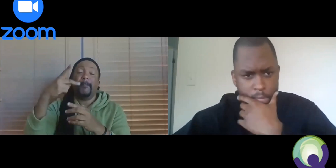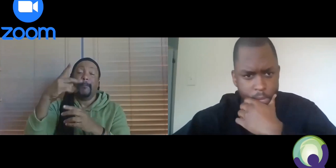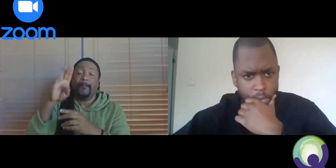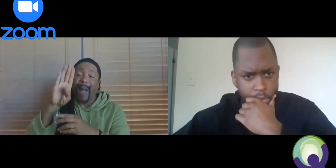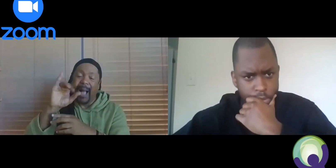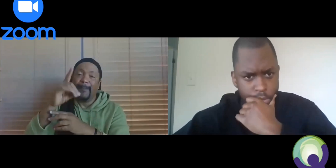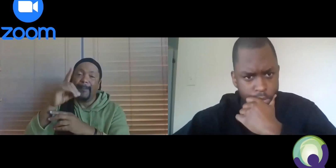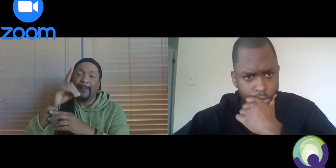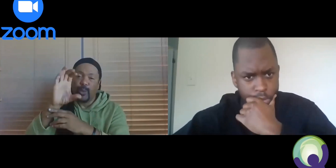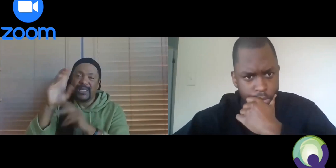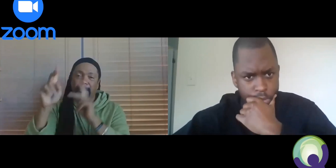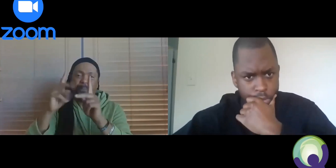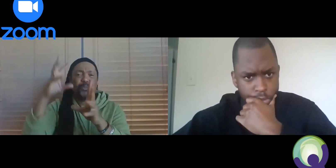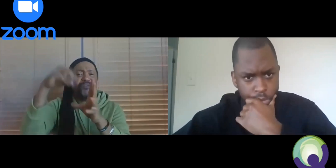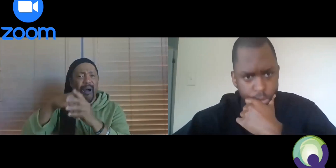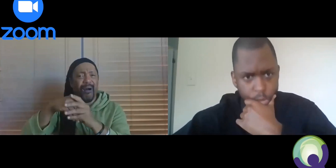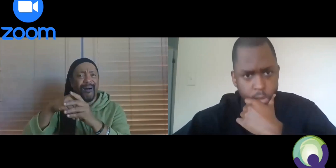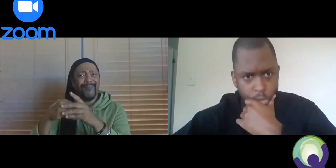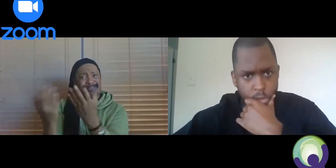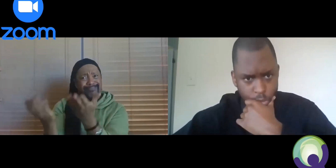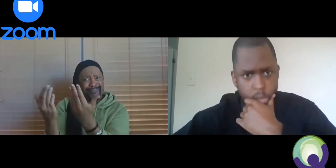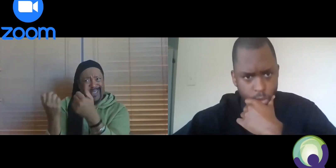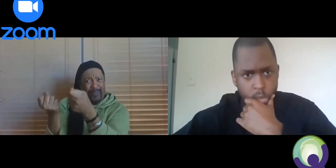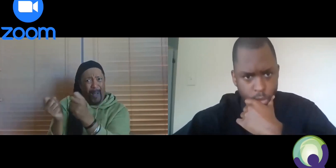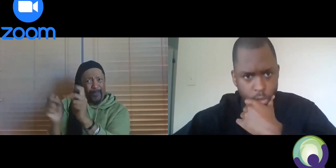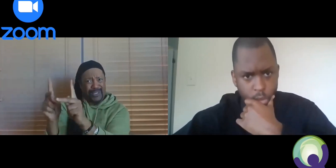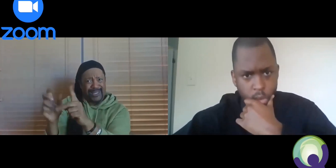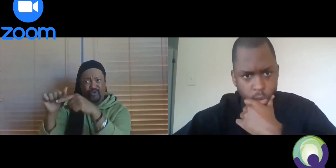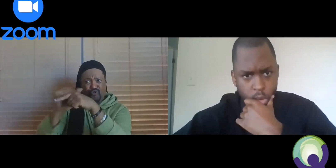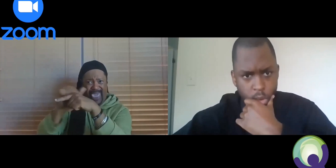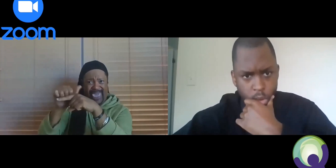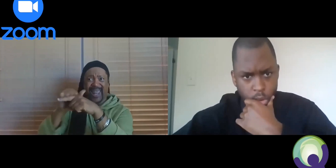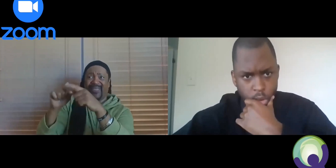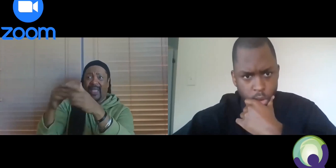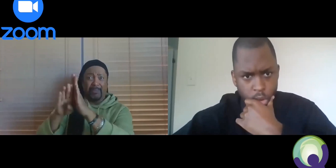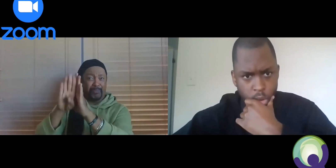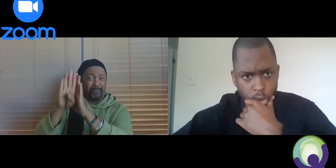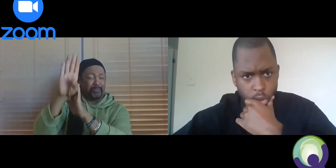That was a promotion for BIPOC, for people to get involved; like come,